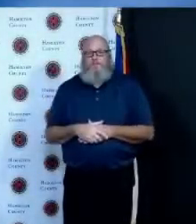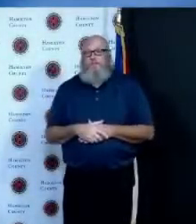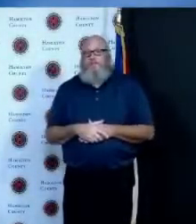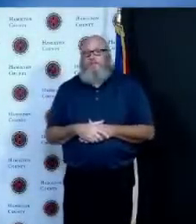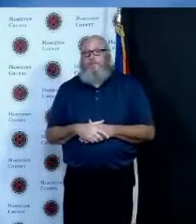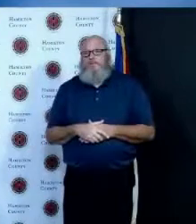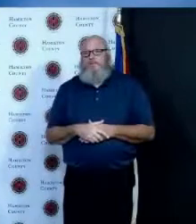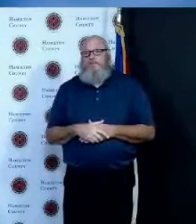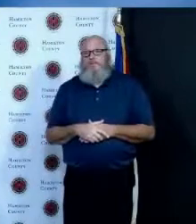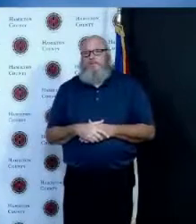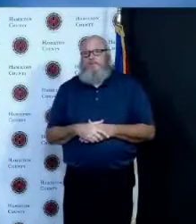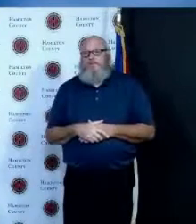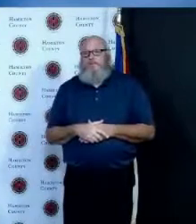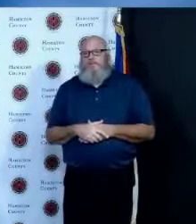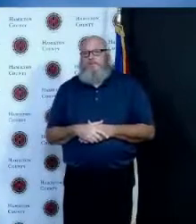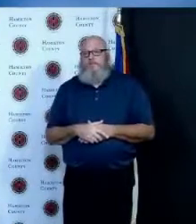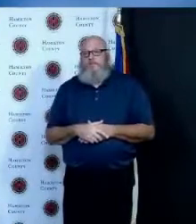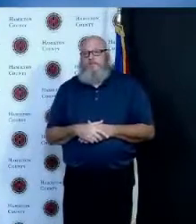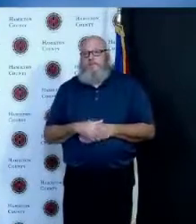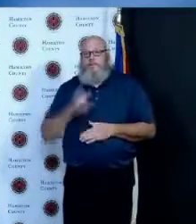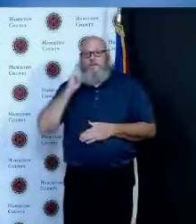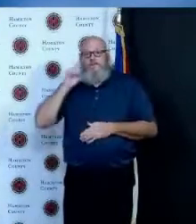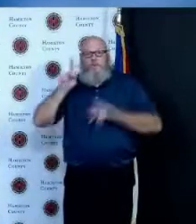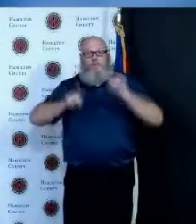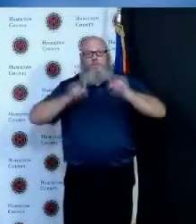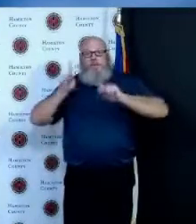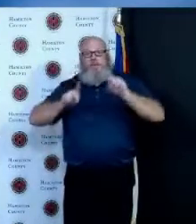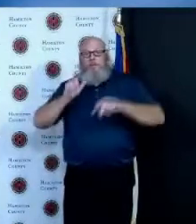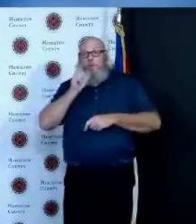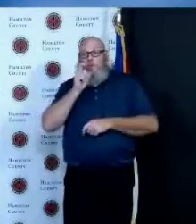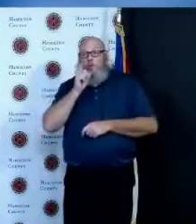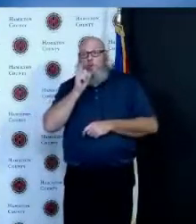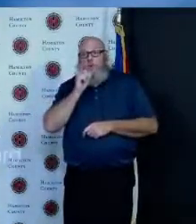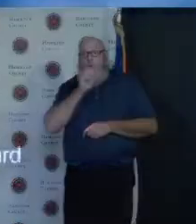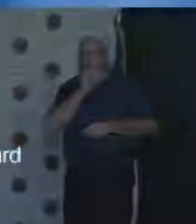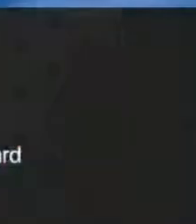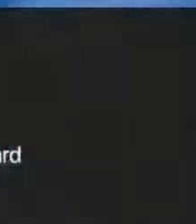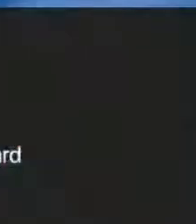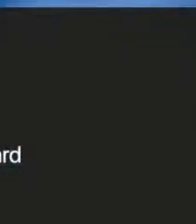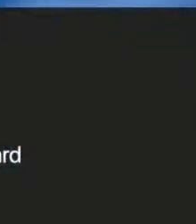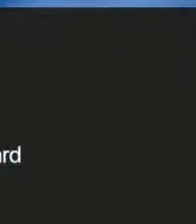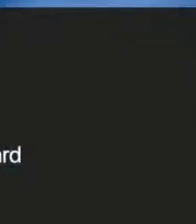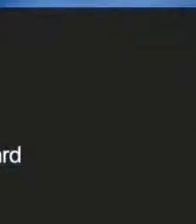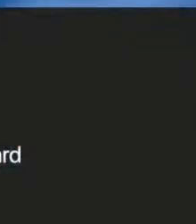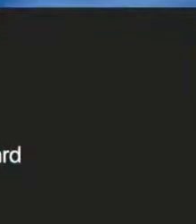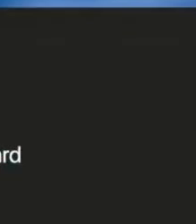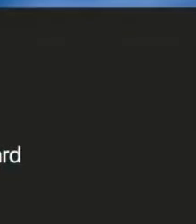vaccine distribution will will there be any similarities to that plan we're all saying we're